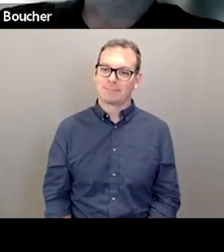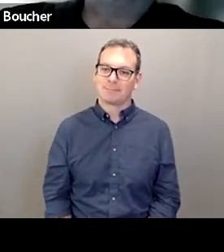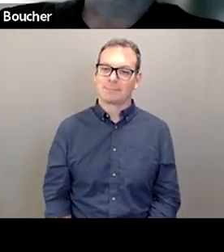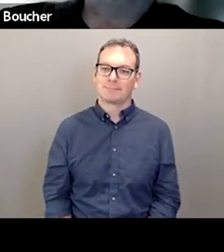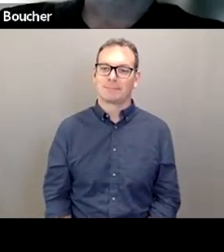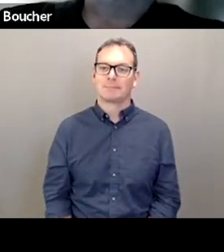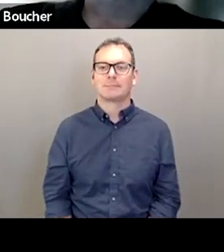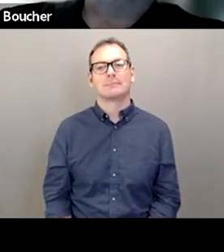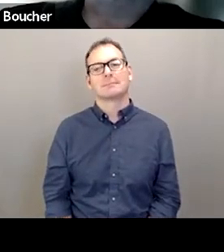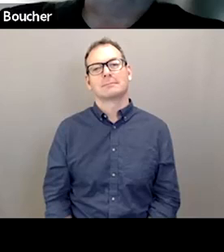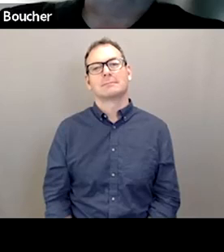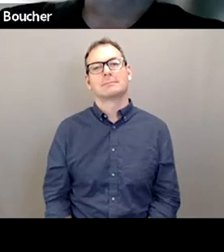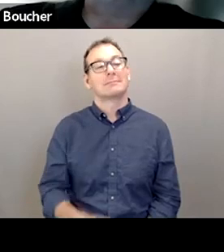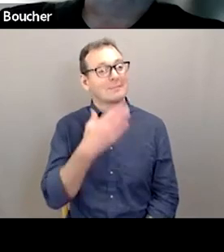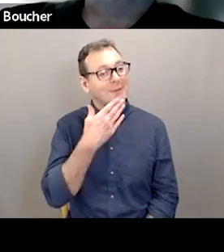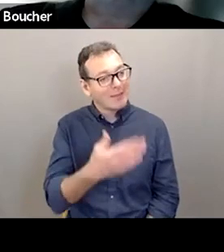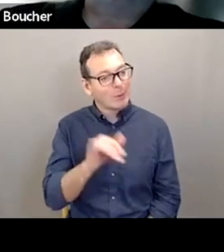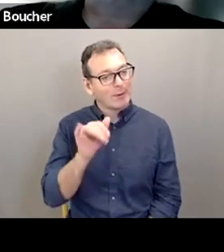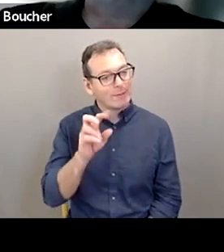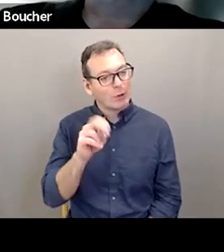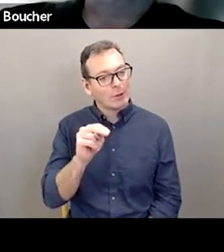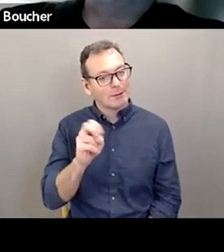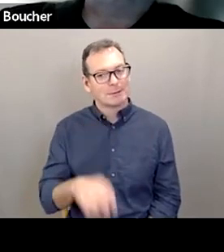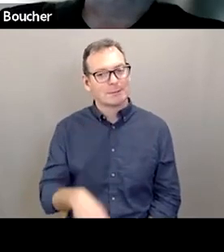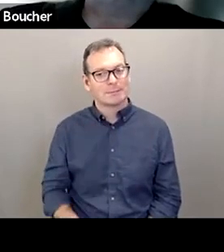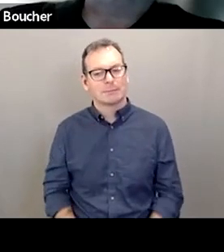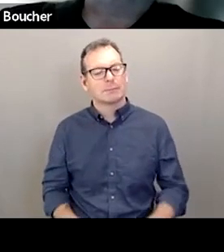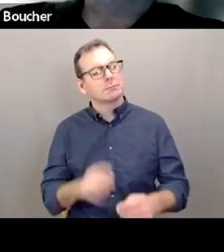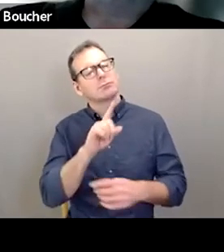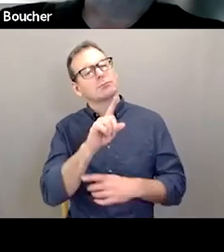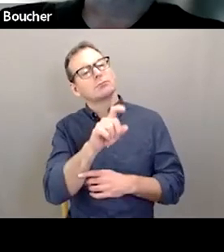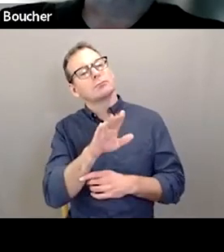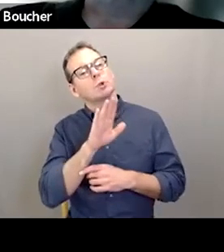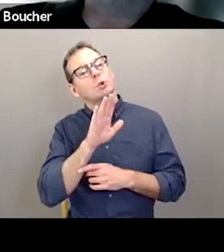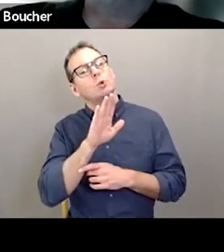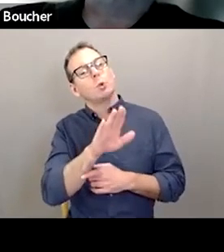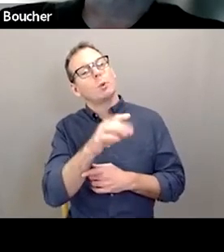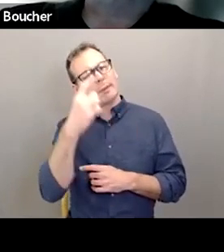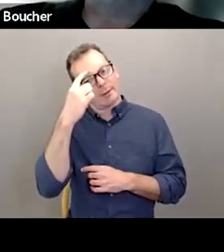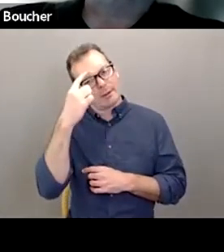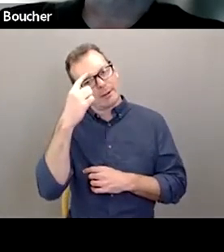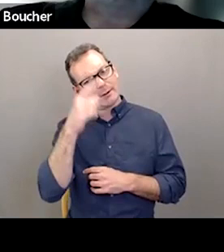okay thank you Yvonne but Yvonne what do you think if you tell me what his